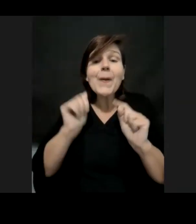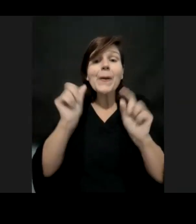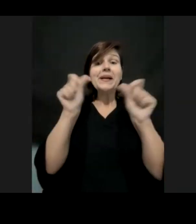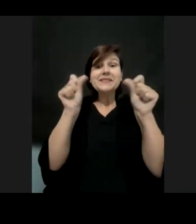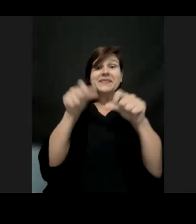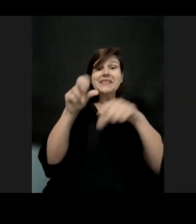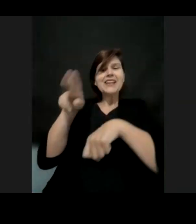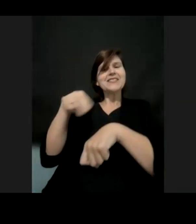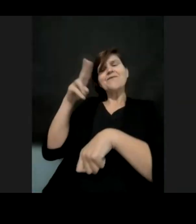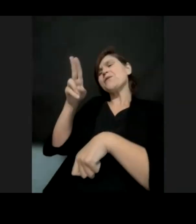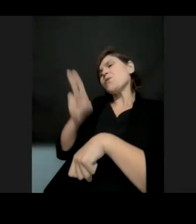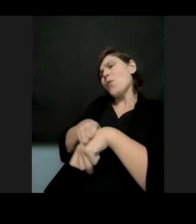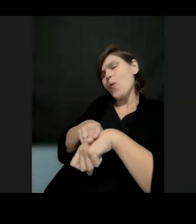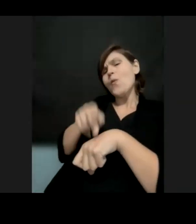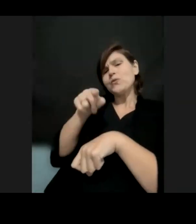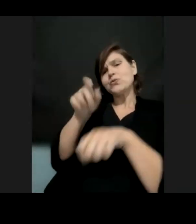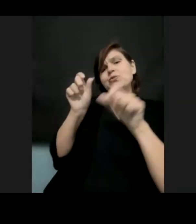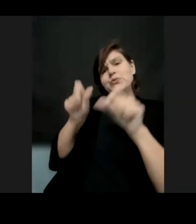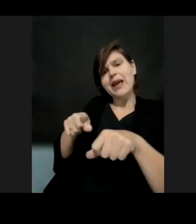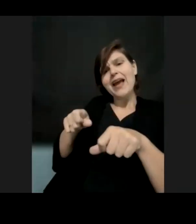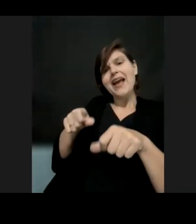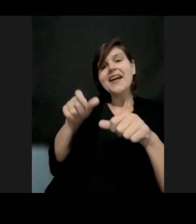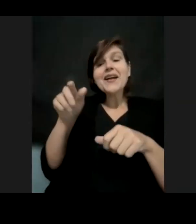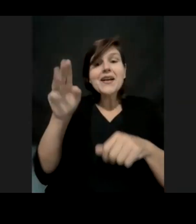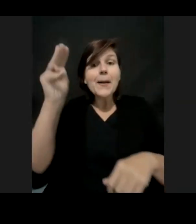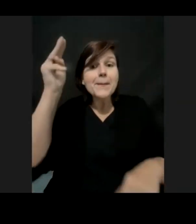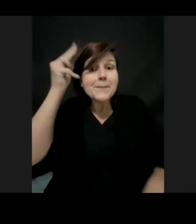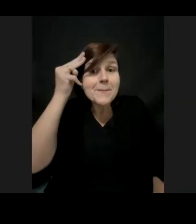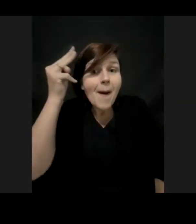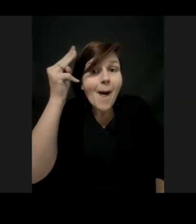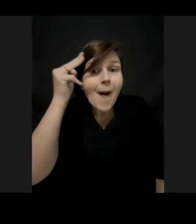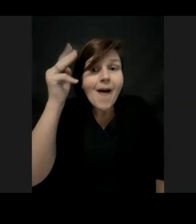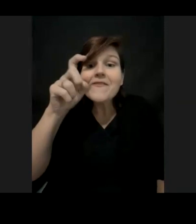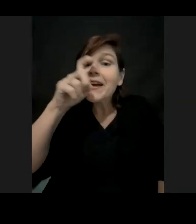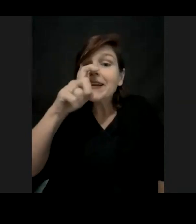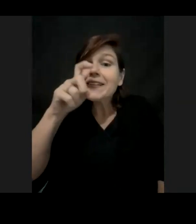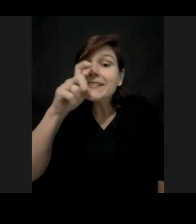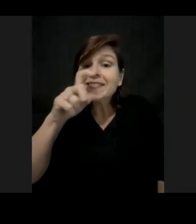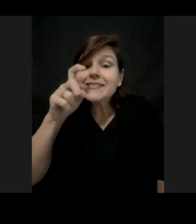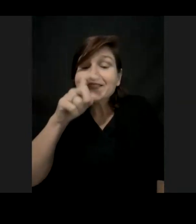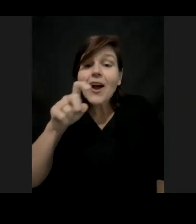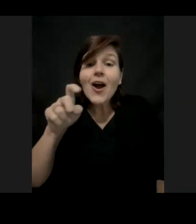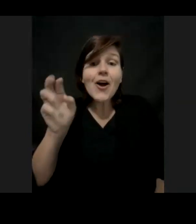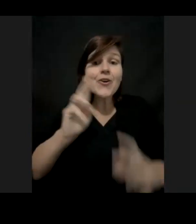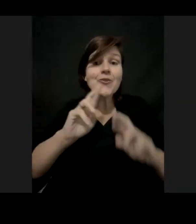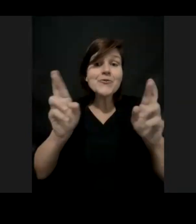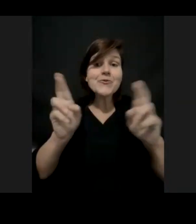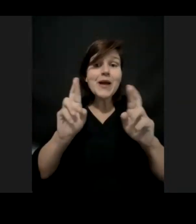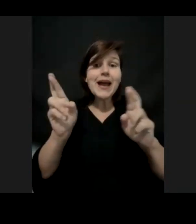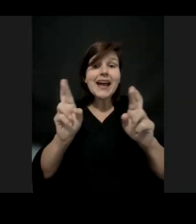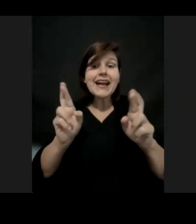Boys and girls, if you've got your Marvin doll, get Marvin ready, or your fluffy rabbit, or your Teddy bear, we don't mind.